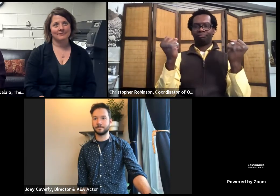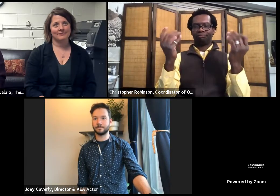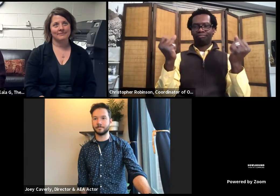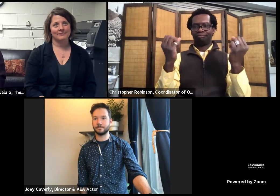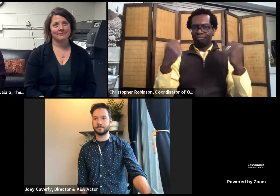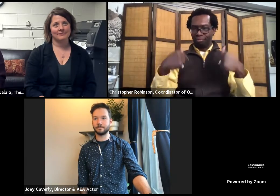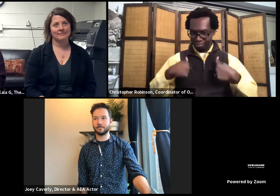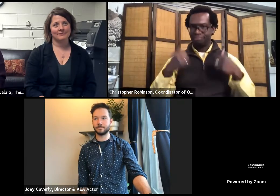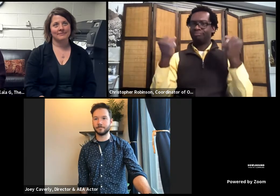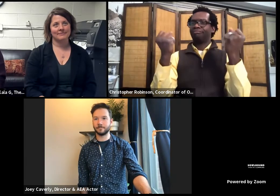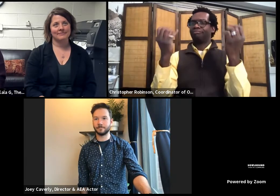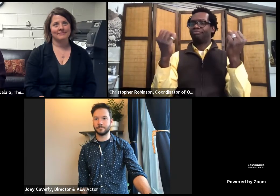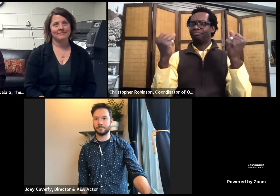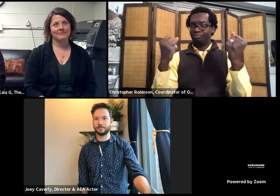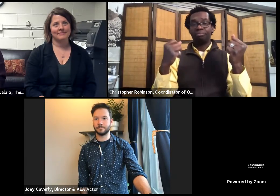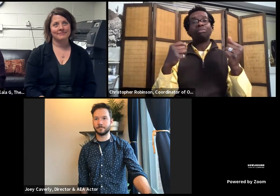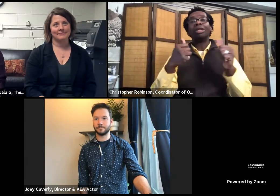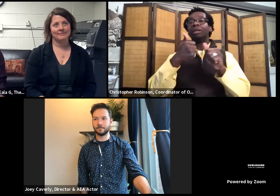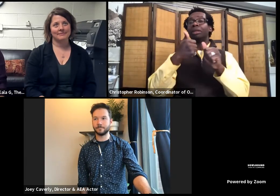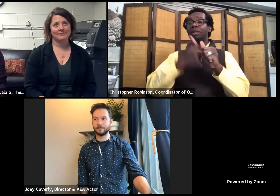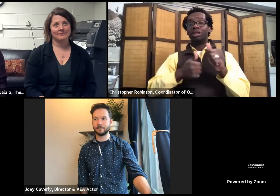while the deaf panelists and myself will be signing.